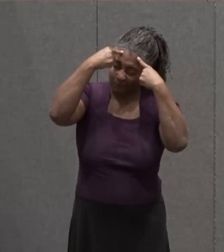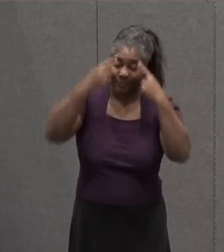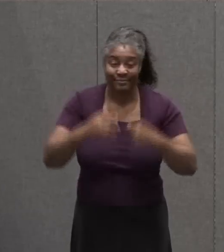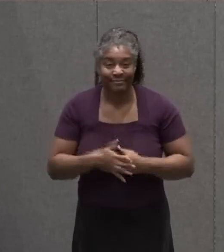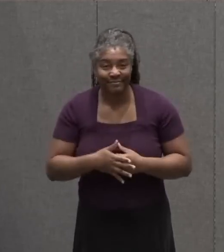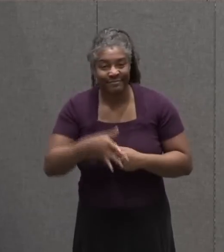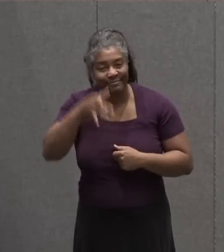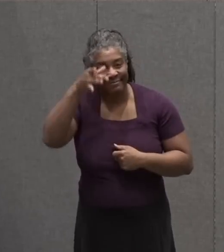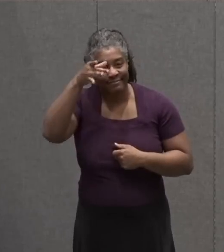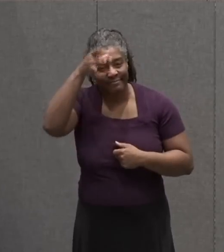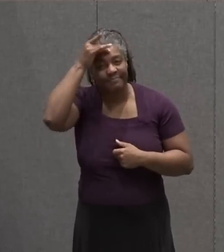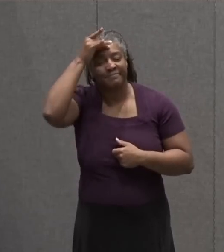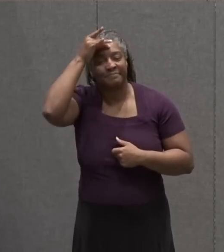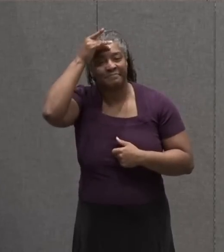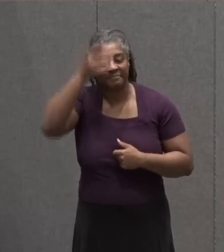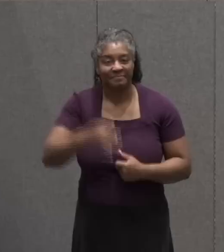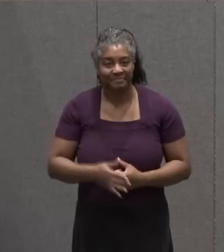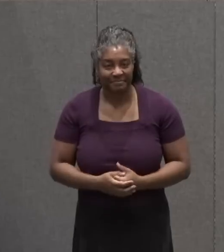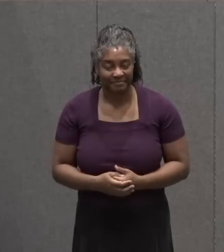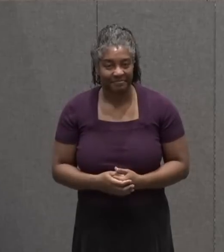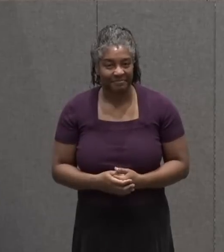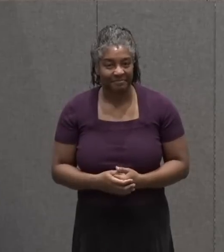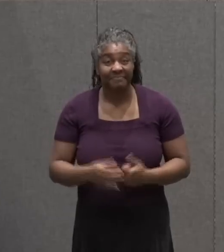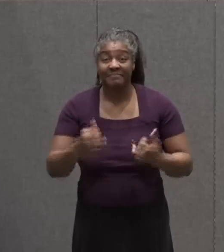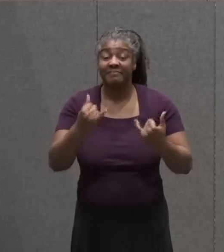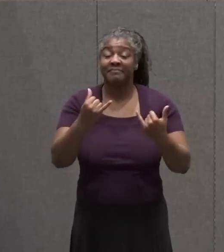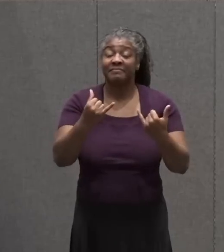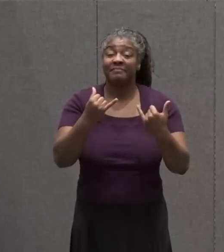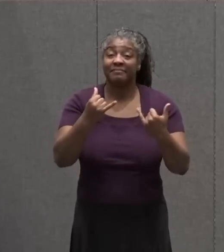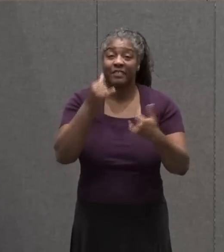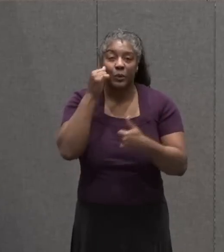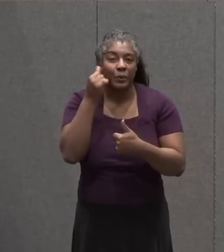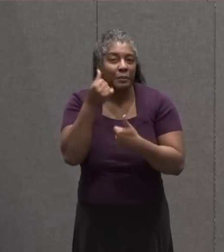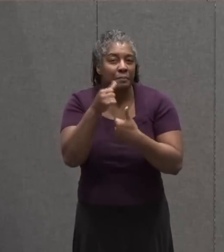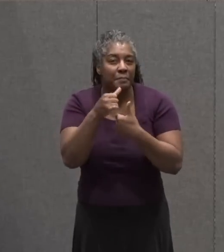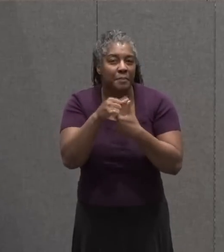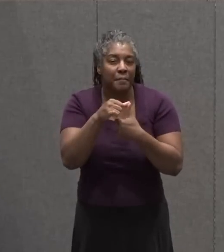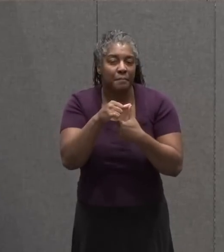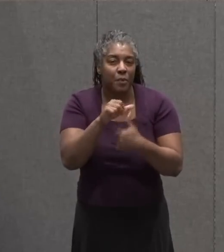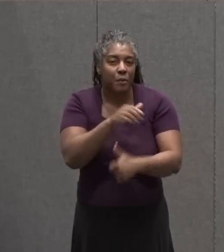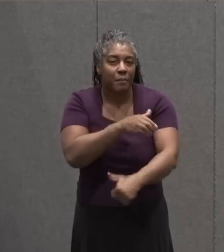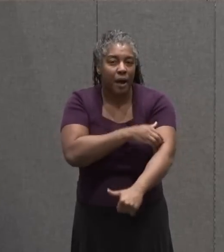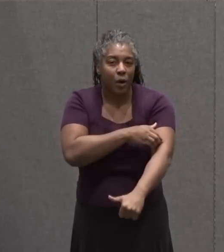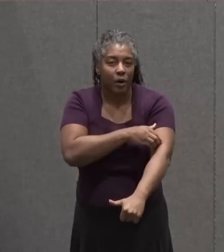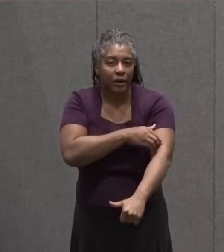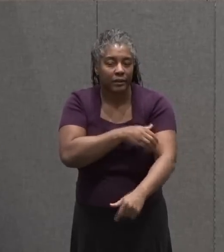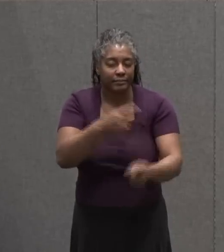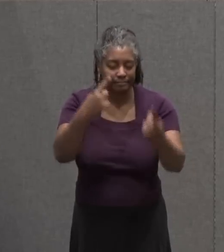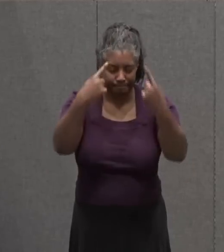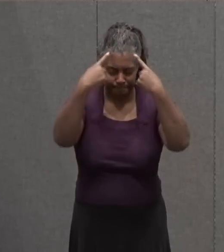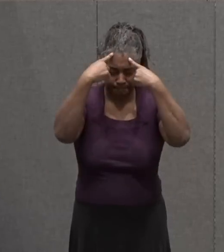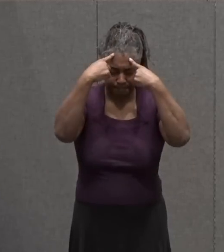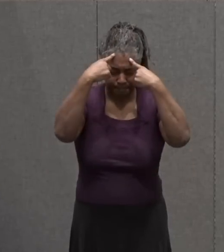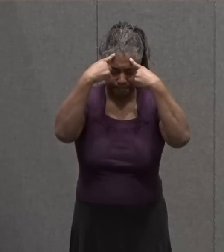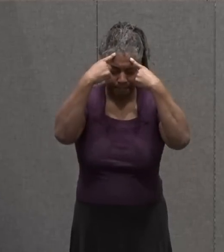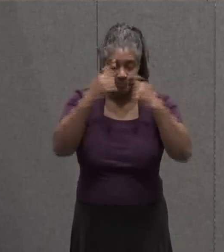and now we have remember power. Okay. What does it mean to remember?